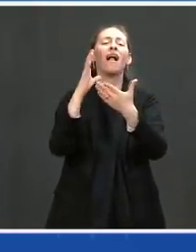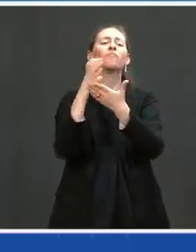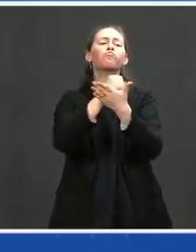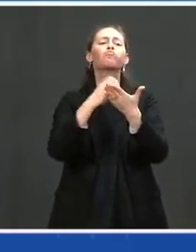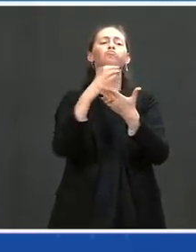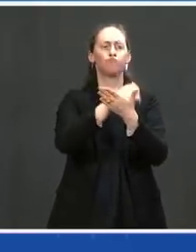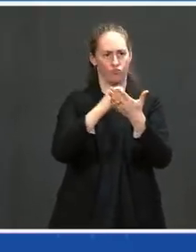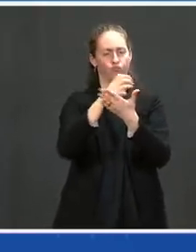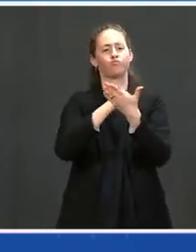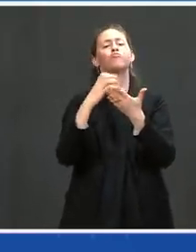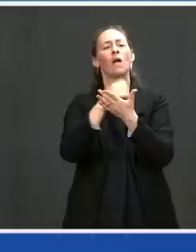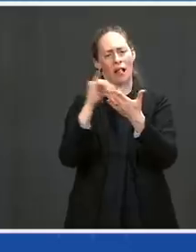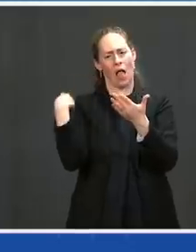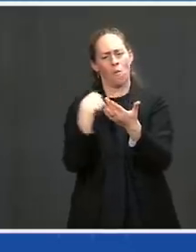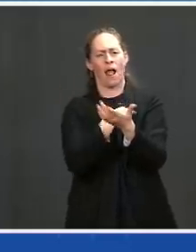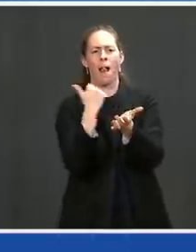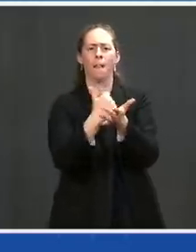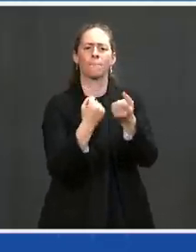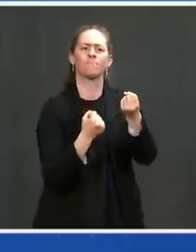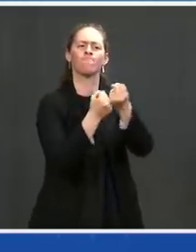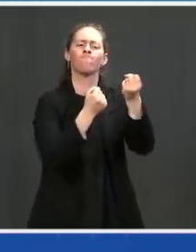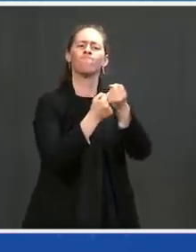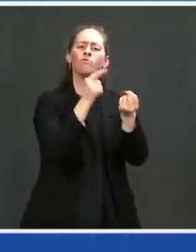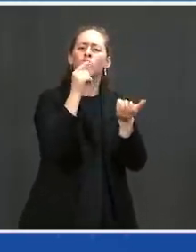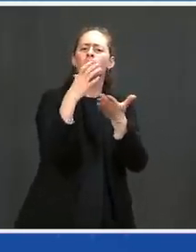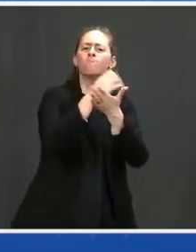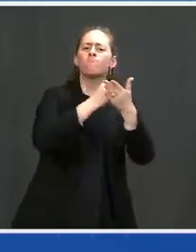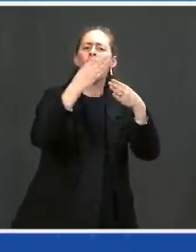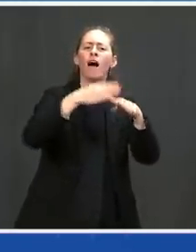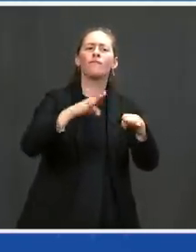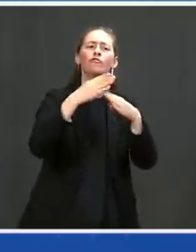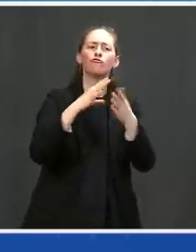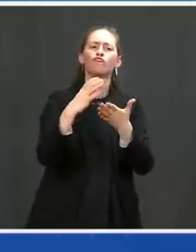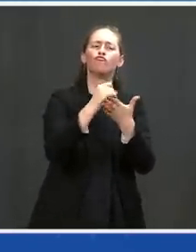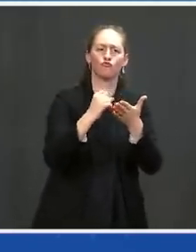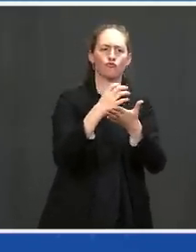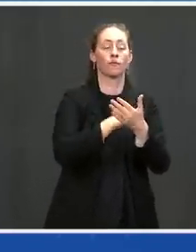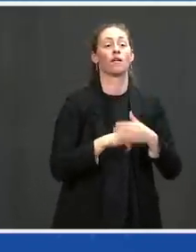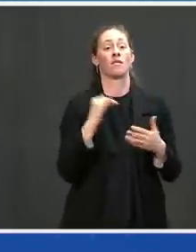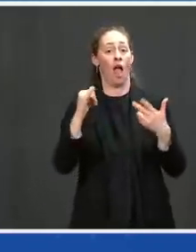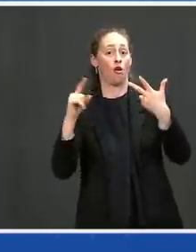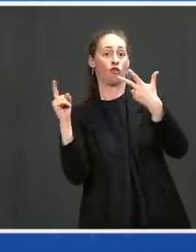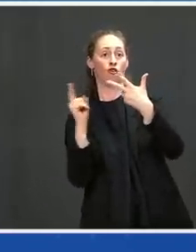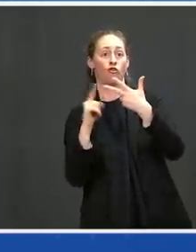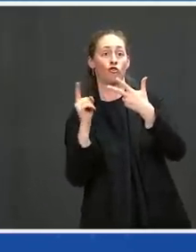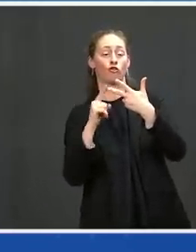The third reason I said I was running was to unite the country. And, generically speaking,